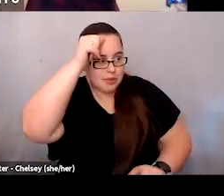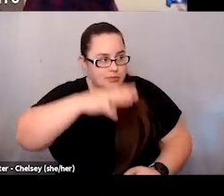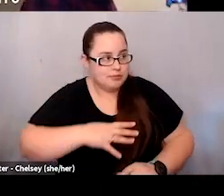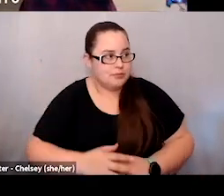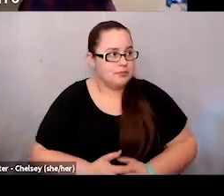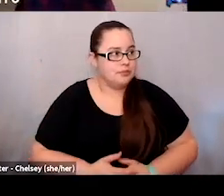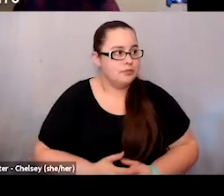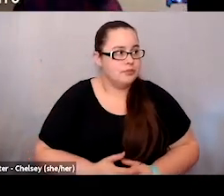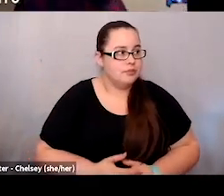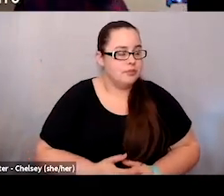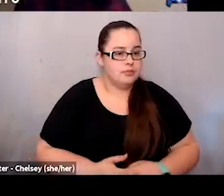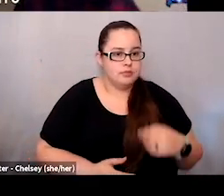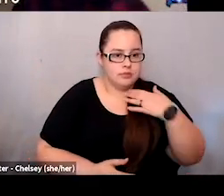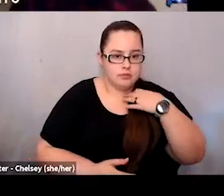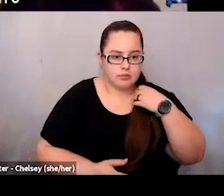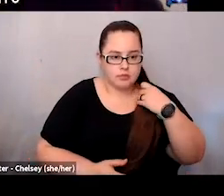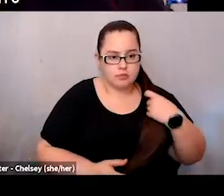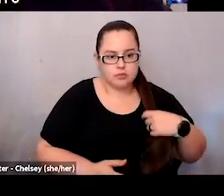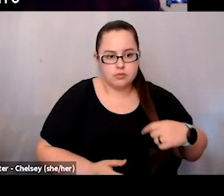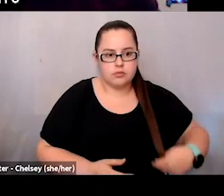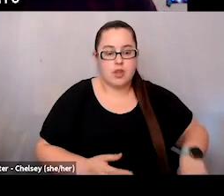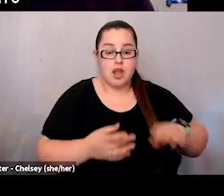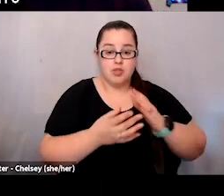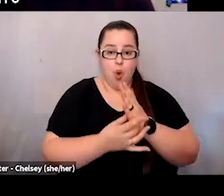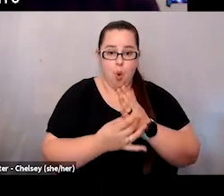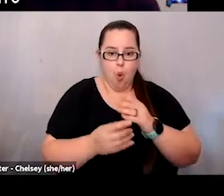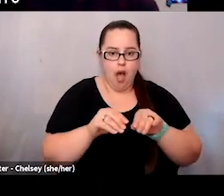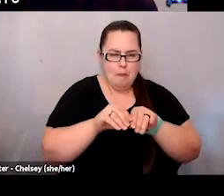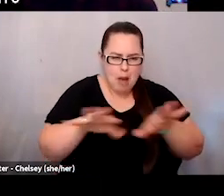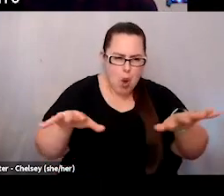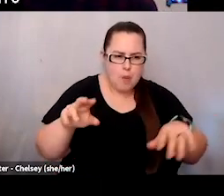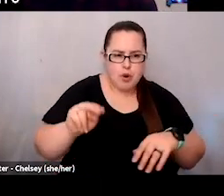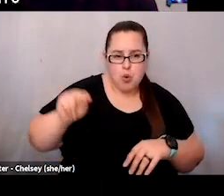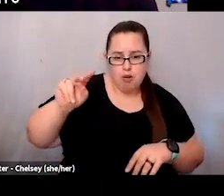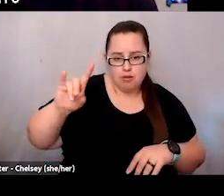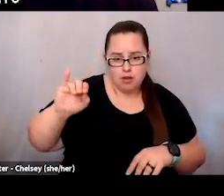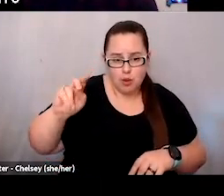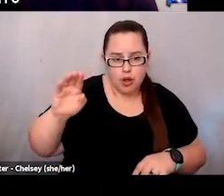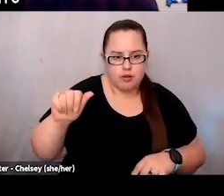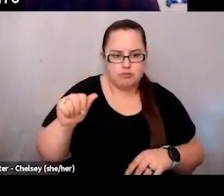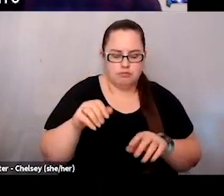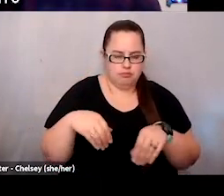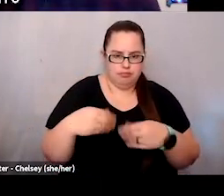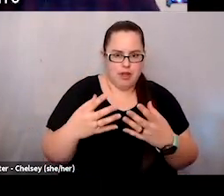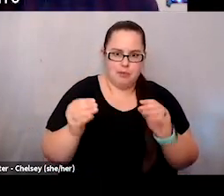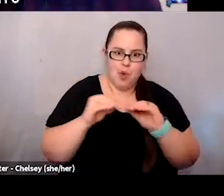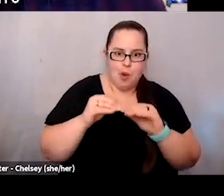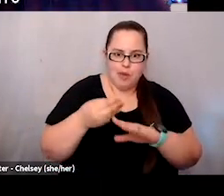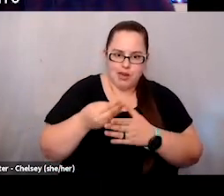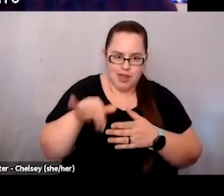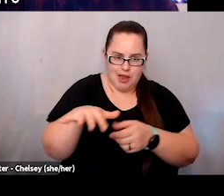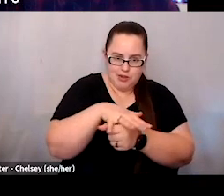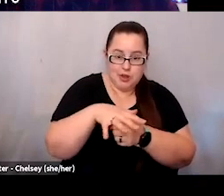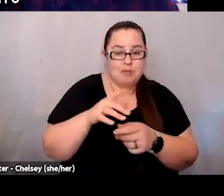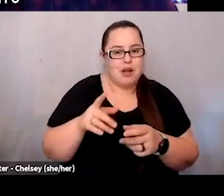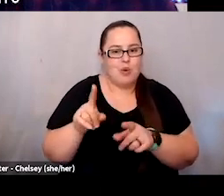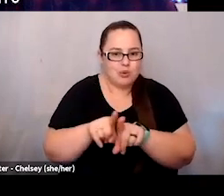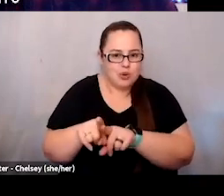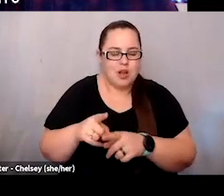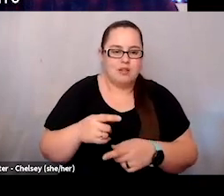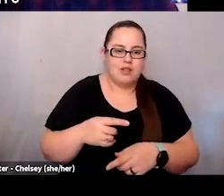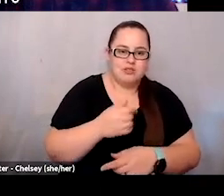multiple times sold to different men. The oil boom in North Dakota has brought an influx of